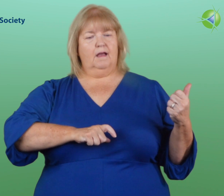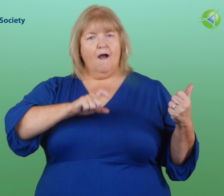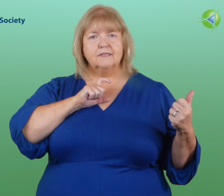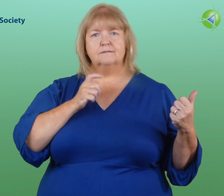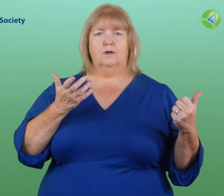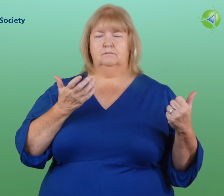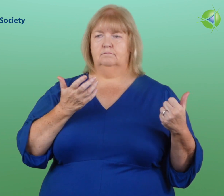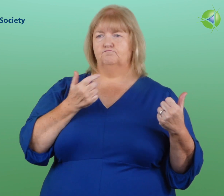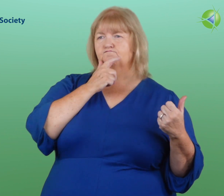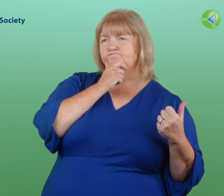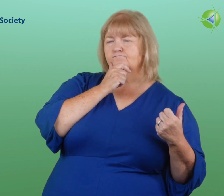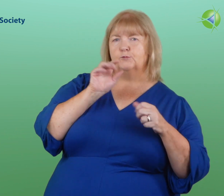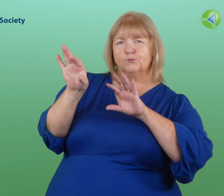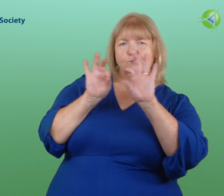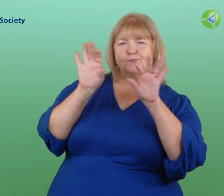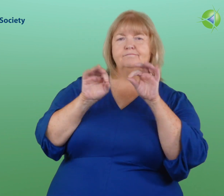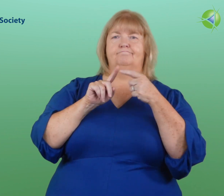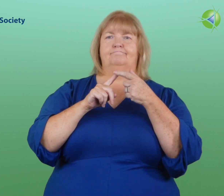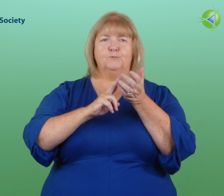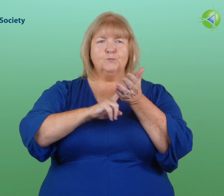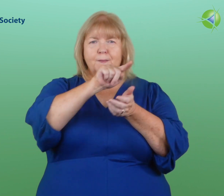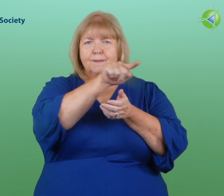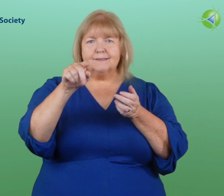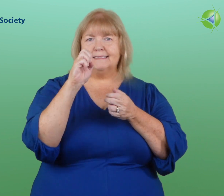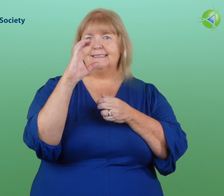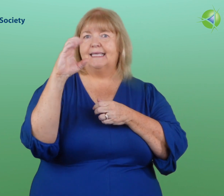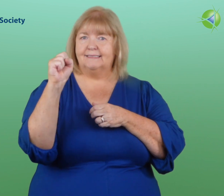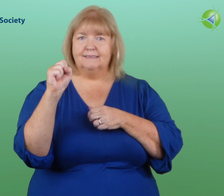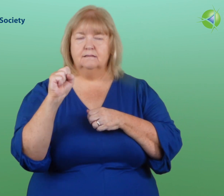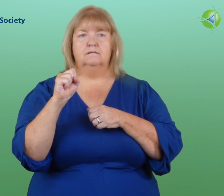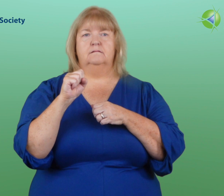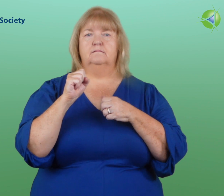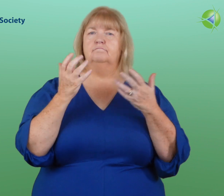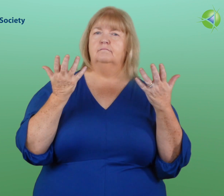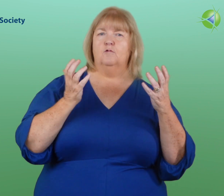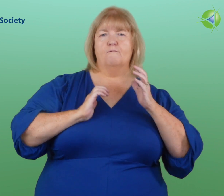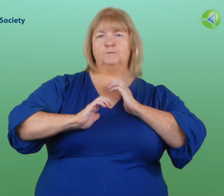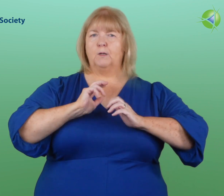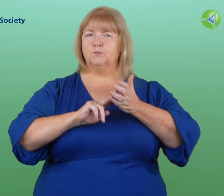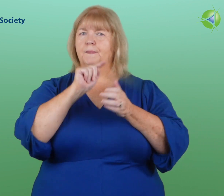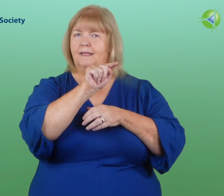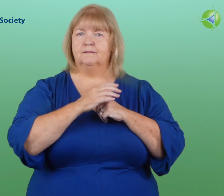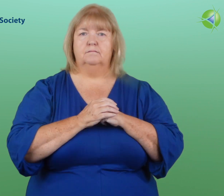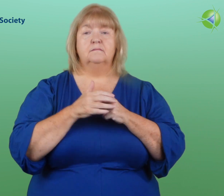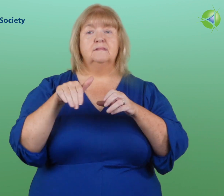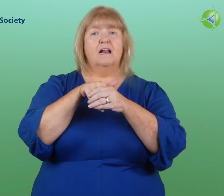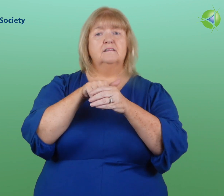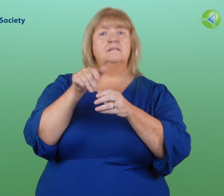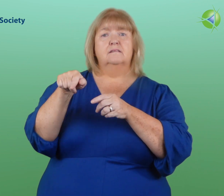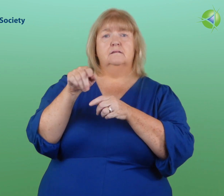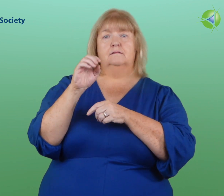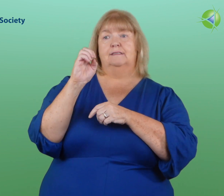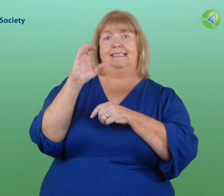We want to make sure you can choose and use electronic communications services (ECS) with confidence.